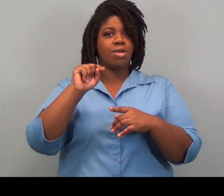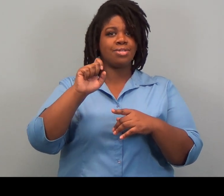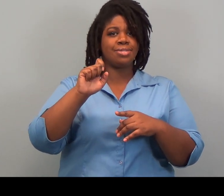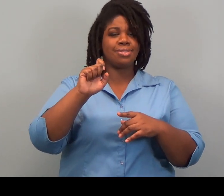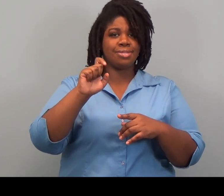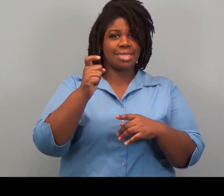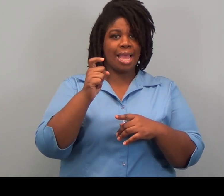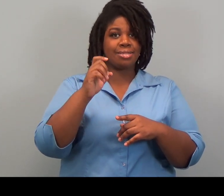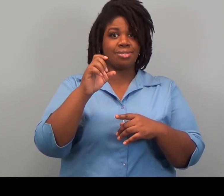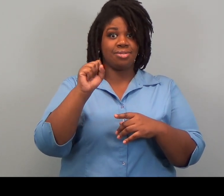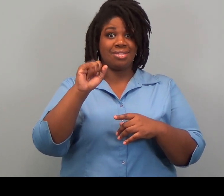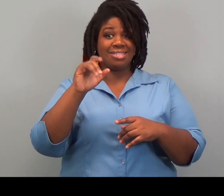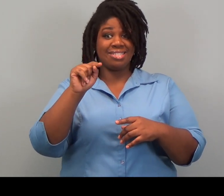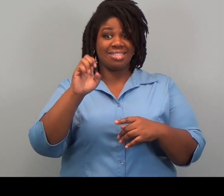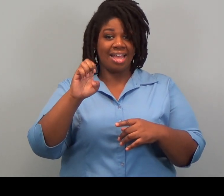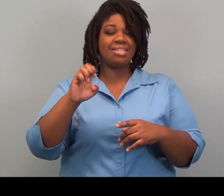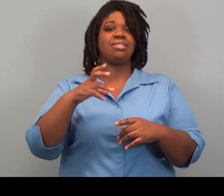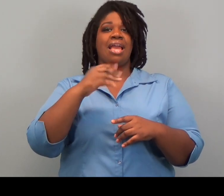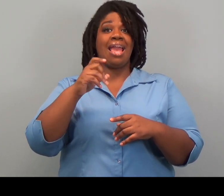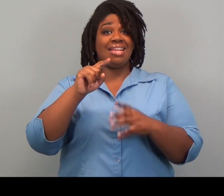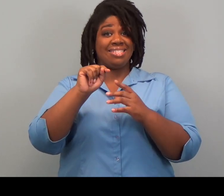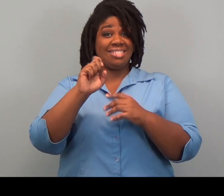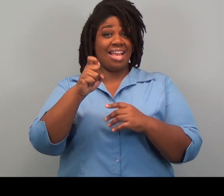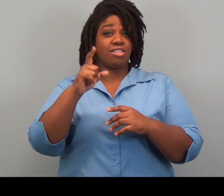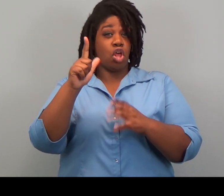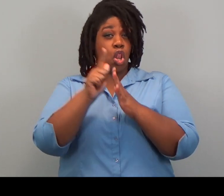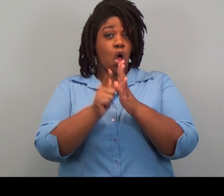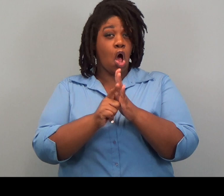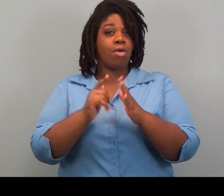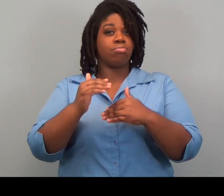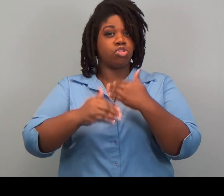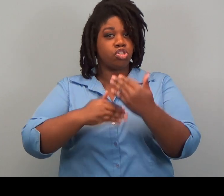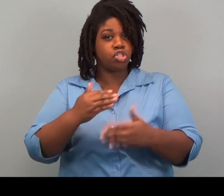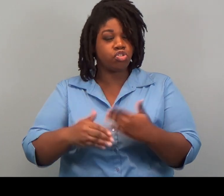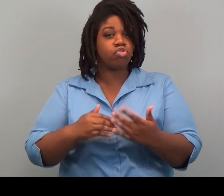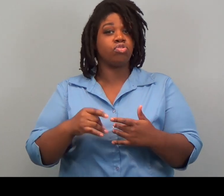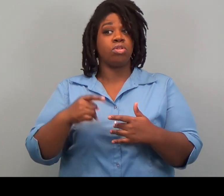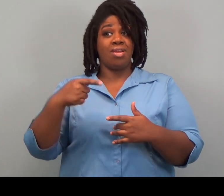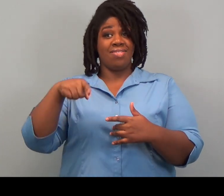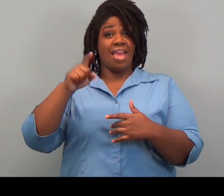They have to pass IRS certification tests and tax preparation